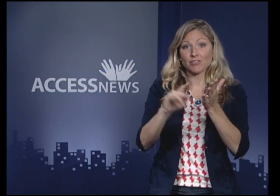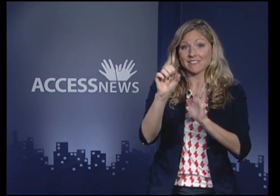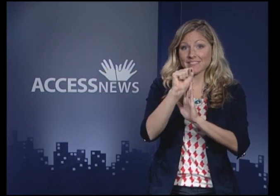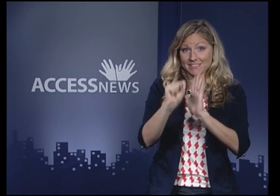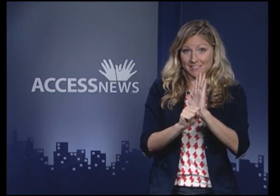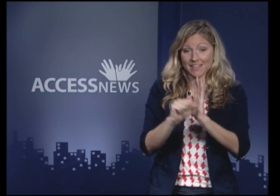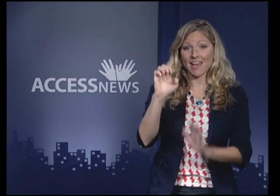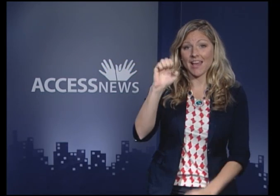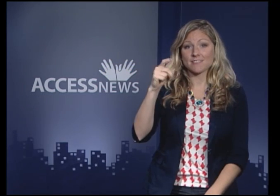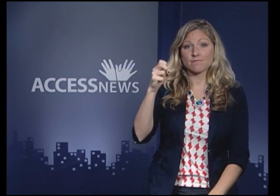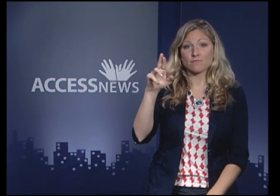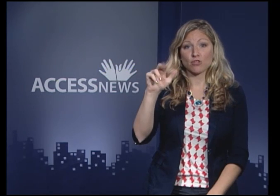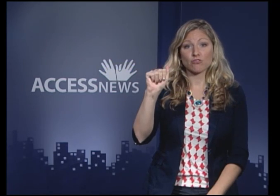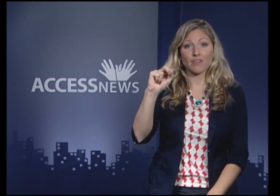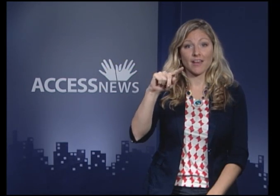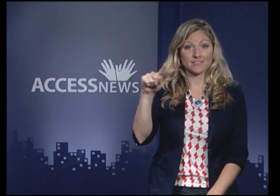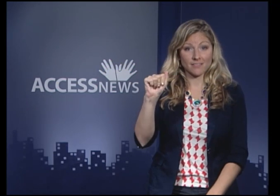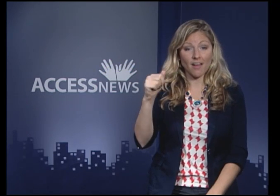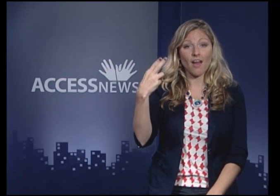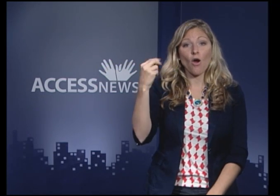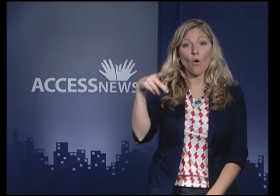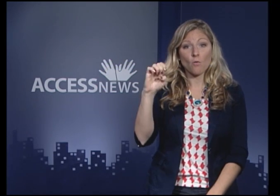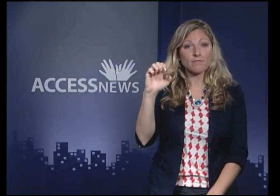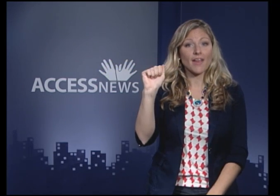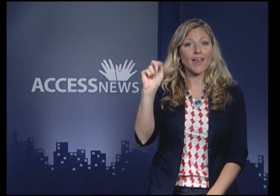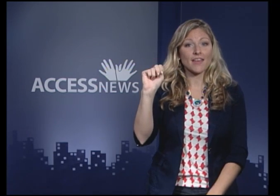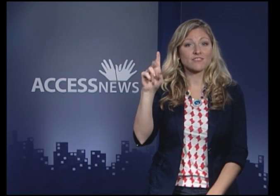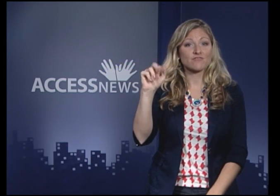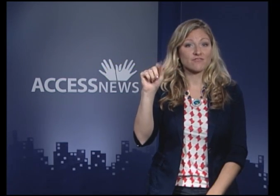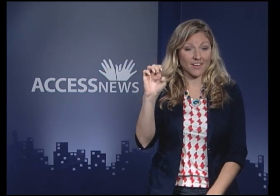with the Texas Secretary of State, Esperanza "Hope" Andrade.